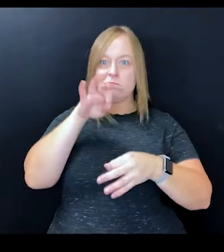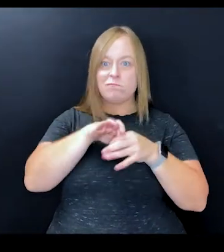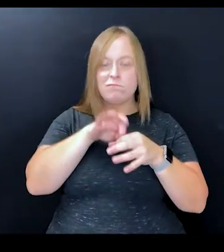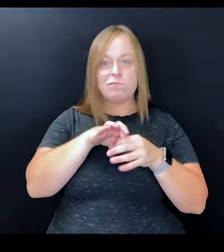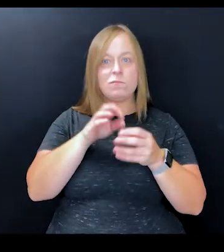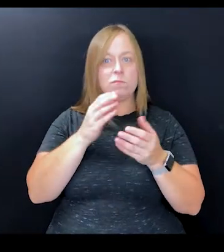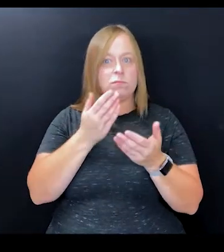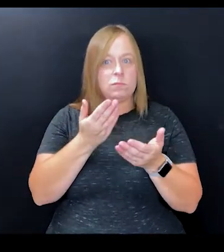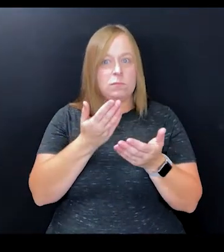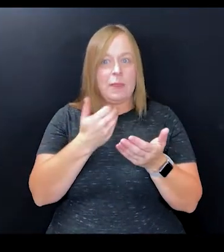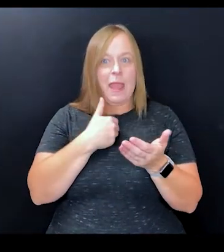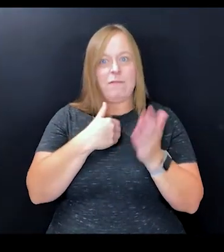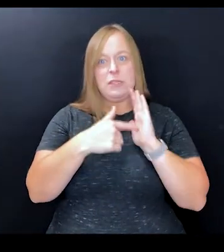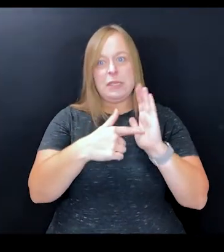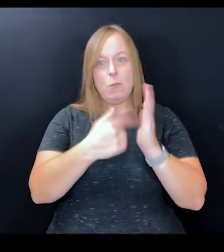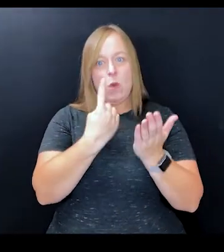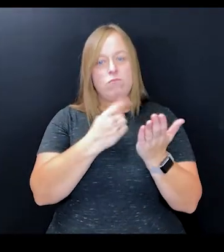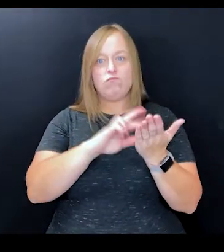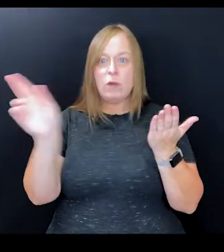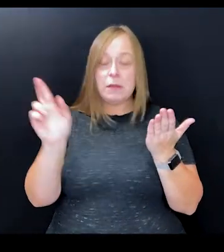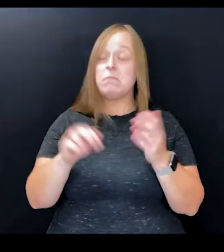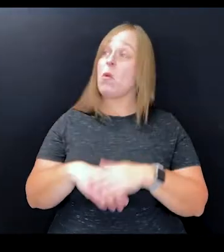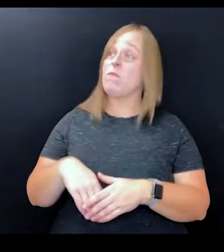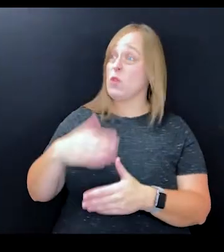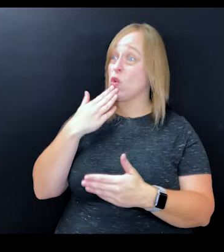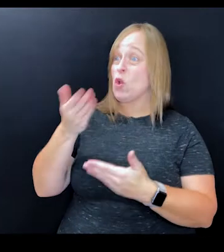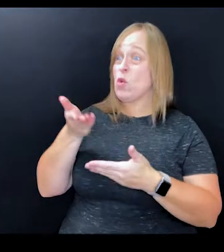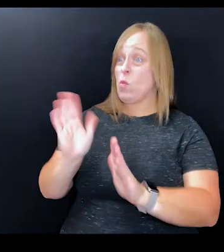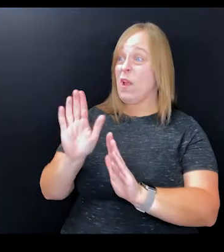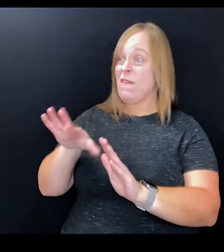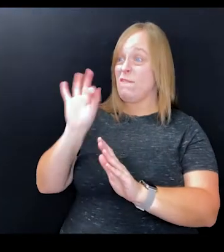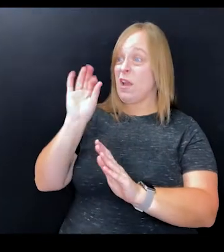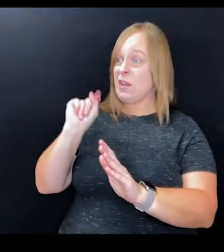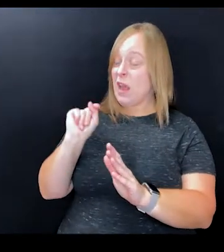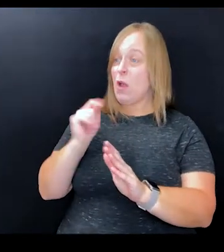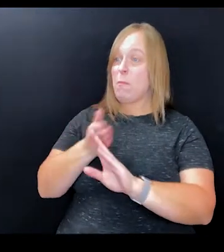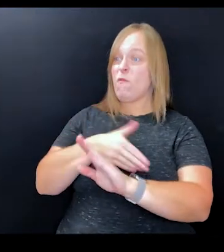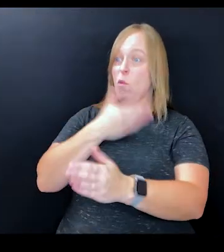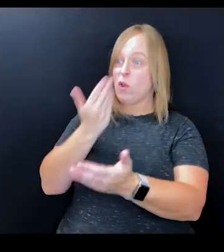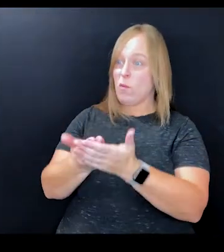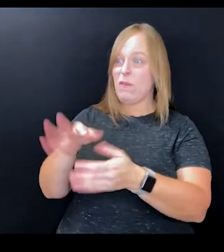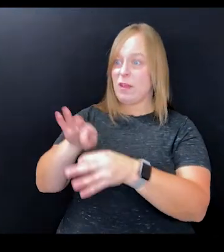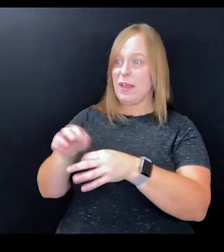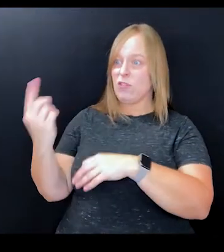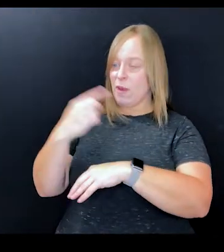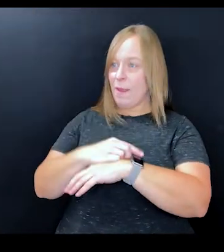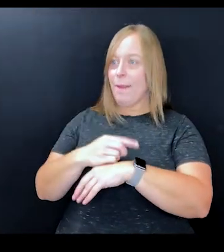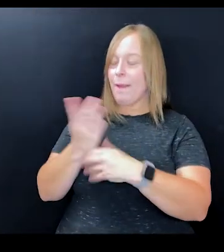once you have your sample ballot. [Katrin] And that's a great way of finding out before you get there on election day,